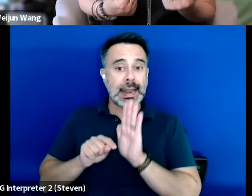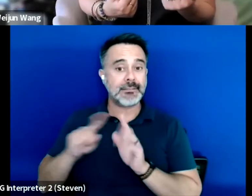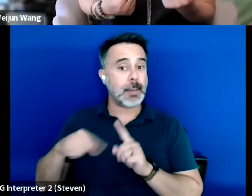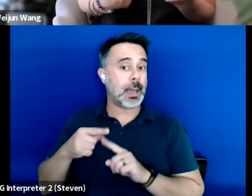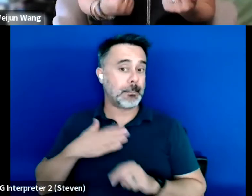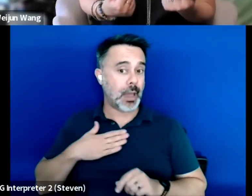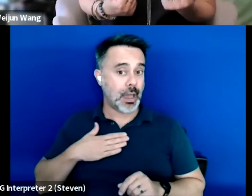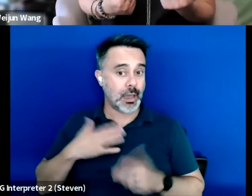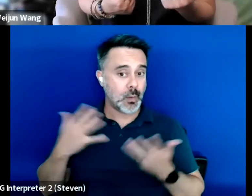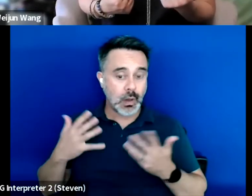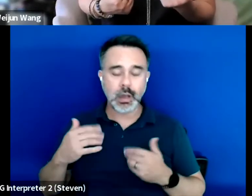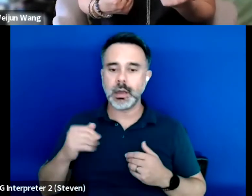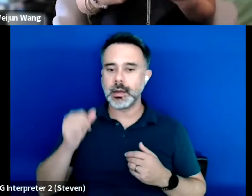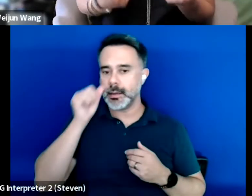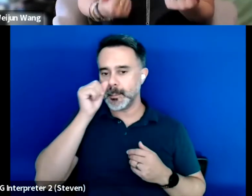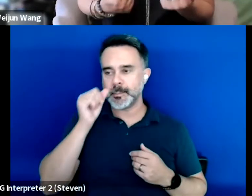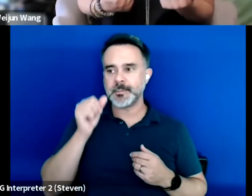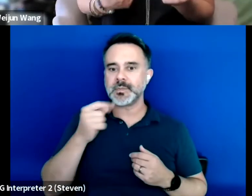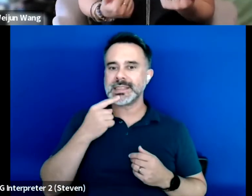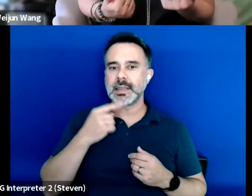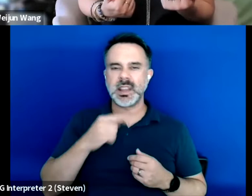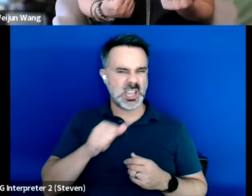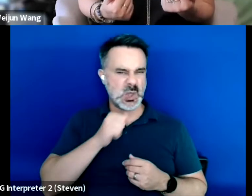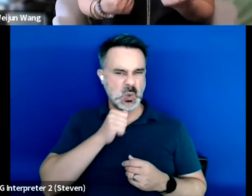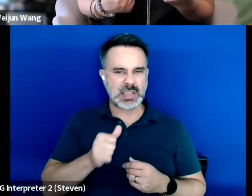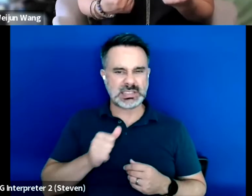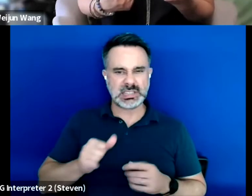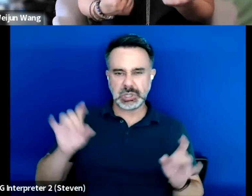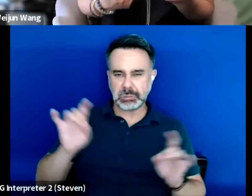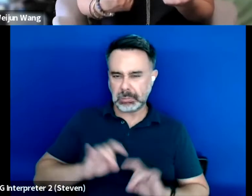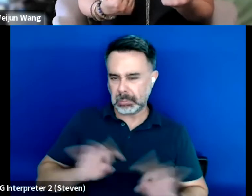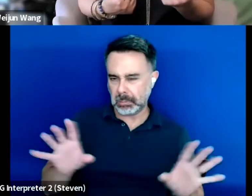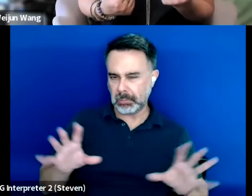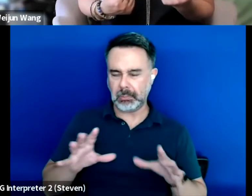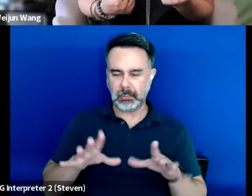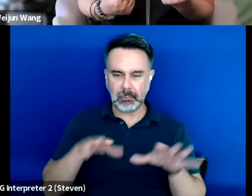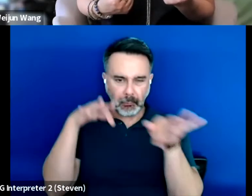give your thoughts about, like, the -- the way that, kind of, like, journalism as a field